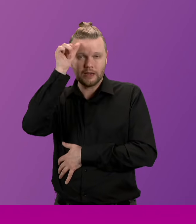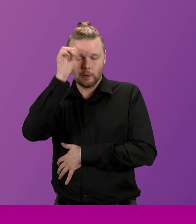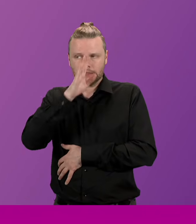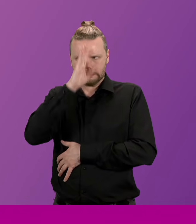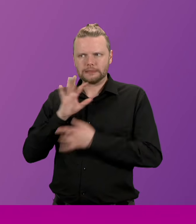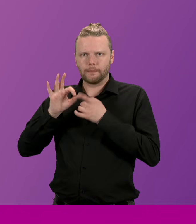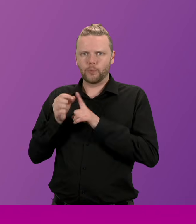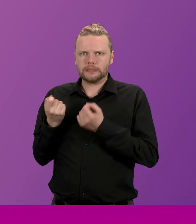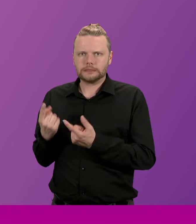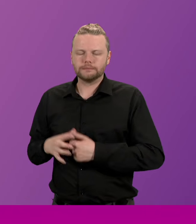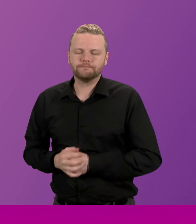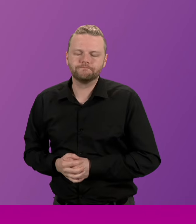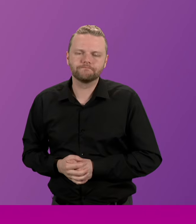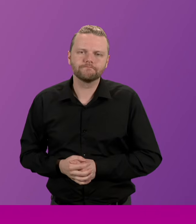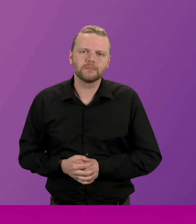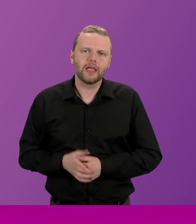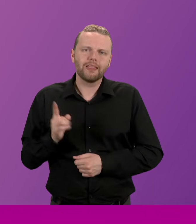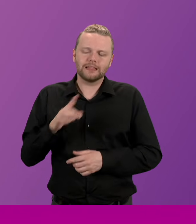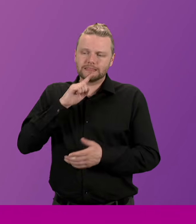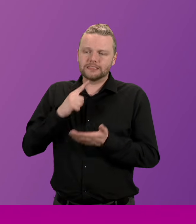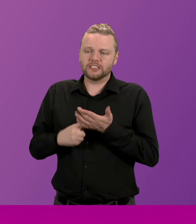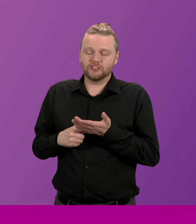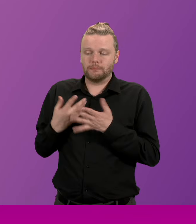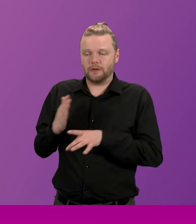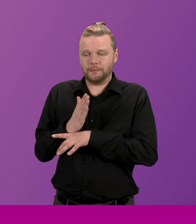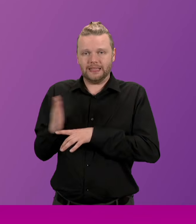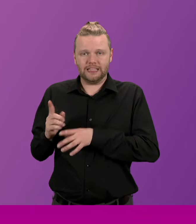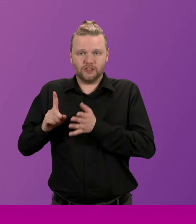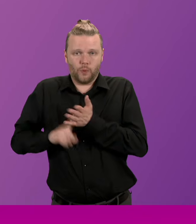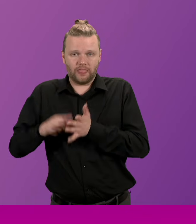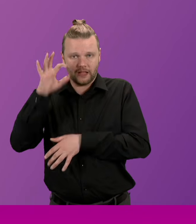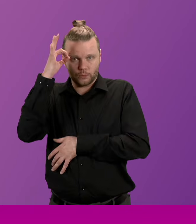The decision on parking meters was taken by East Lothian Council and it is up to the council to